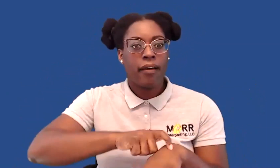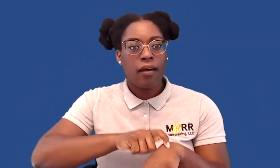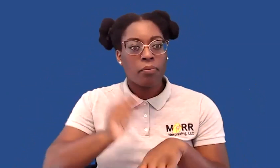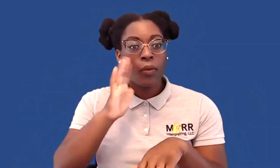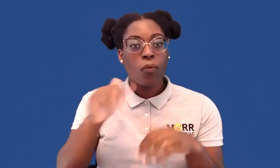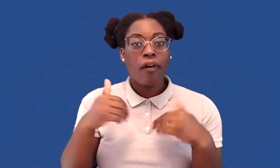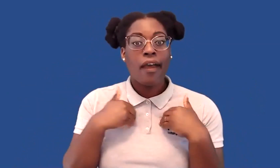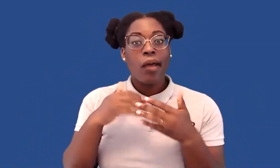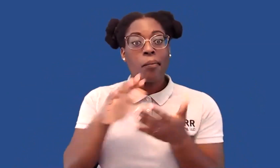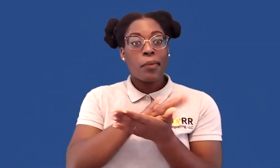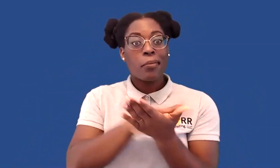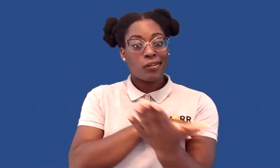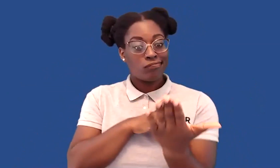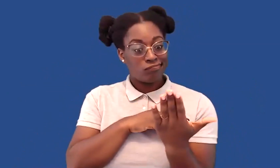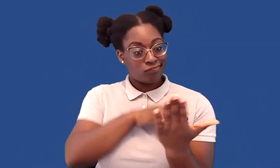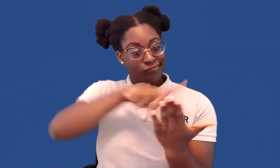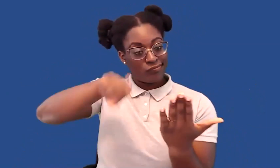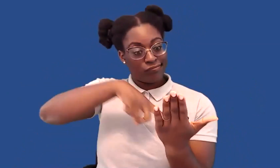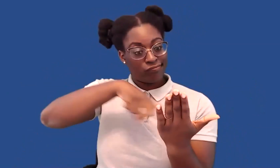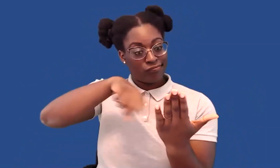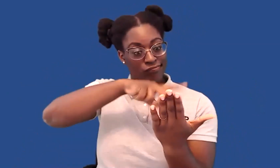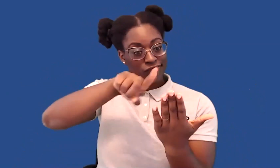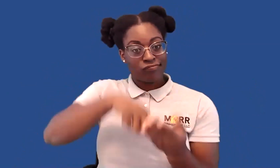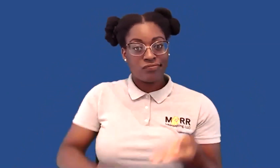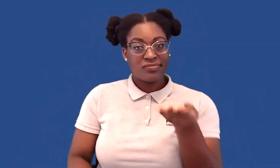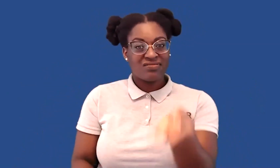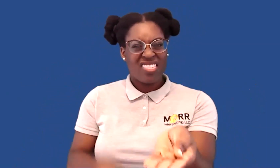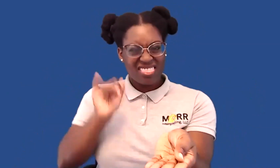But I think helping prioritize can be important.